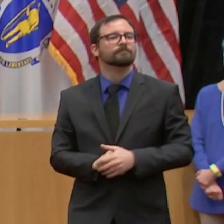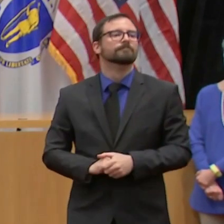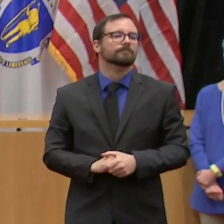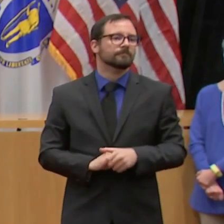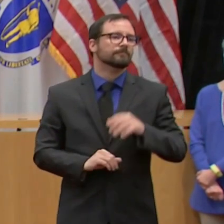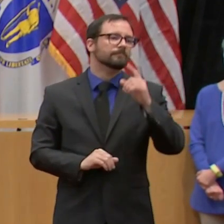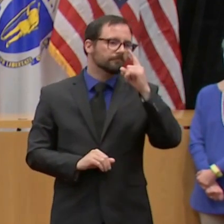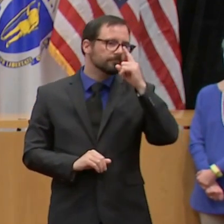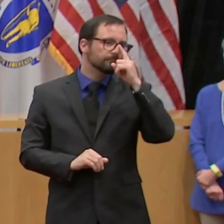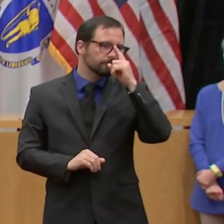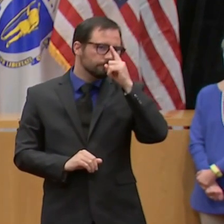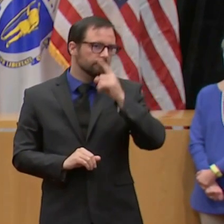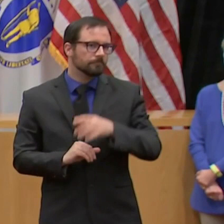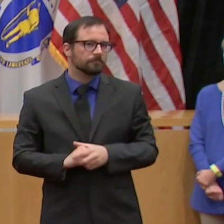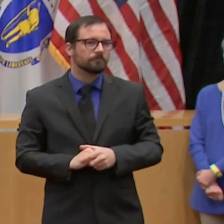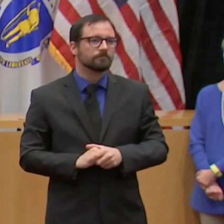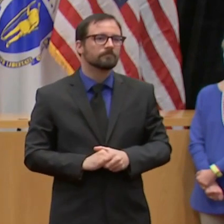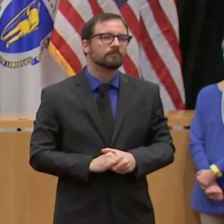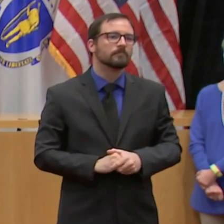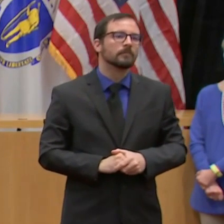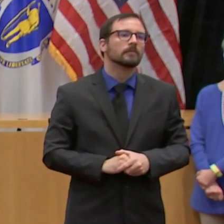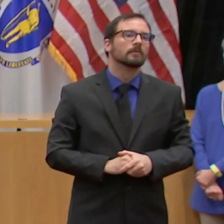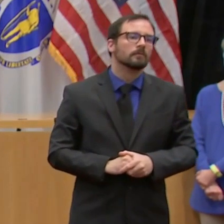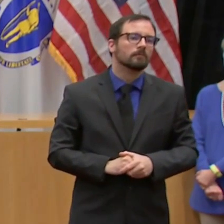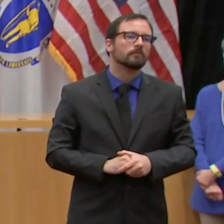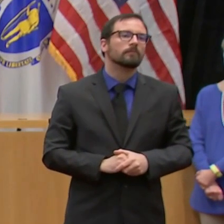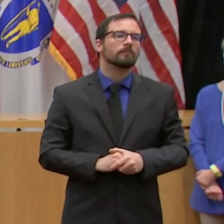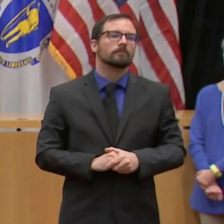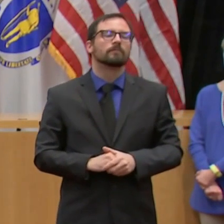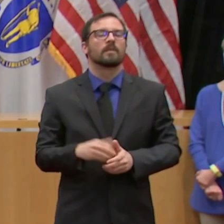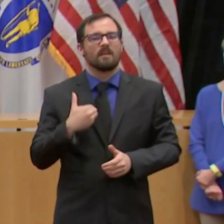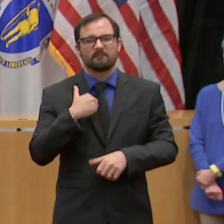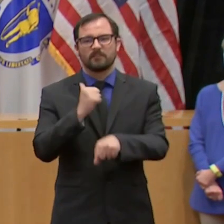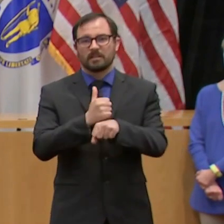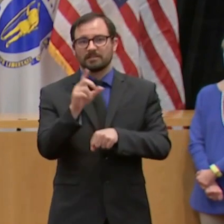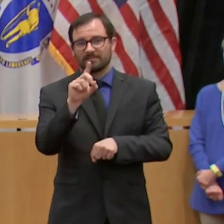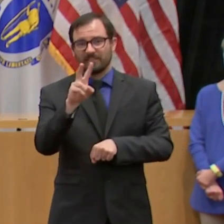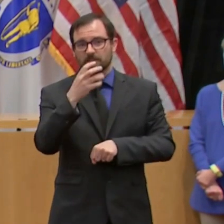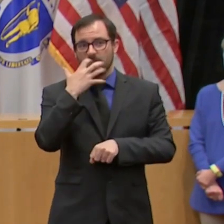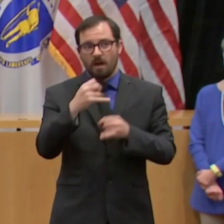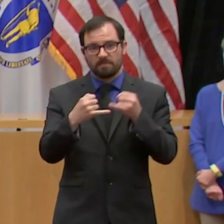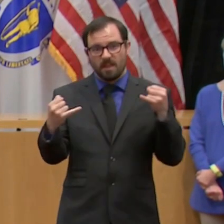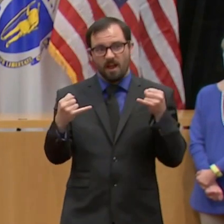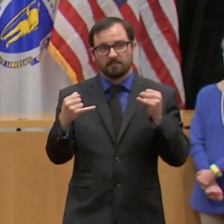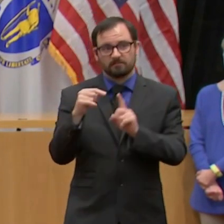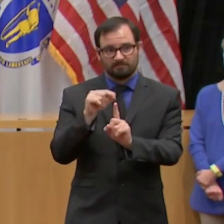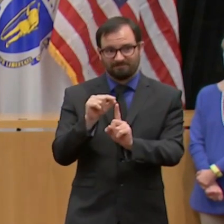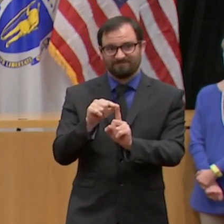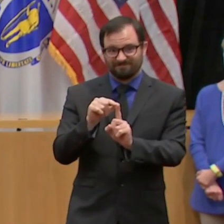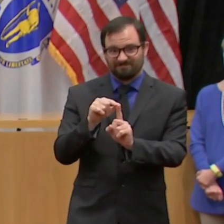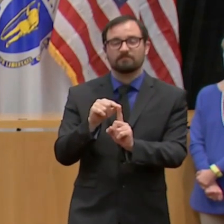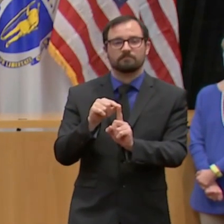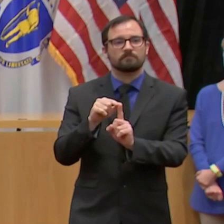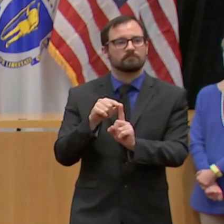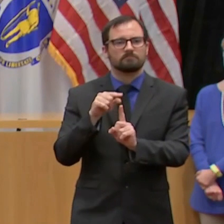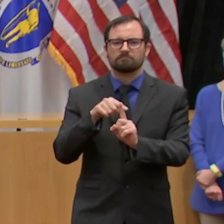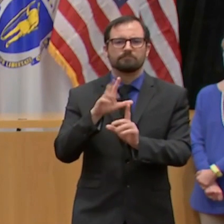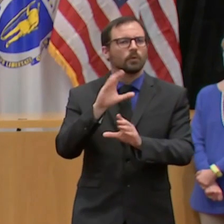EXPANSION OF SAFELINK. THIS IS A STATEWIDE 24/7 TOLL FREE CONFIDENTIAL DOMESTIC